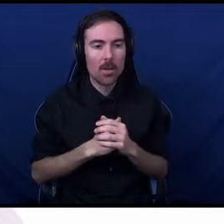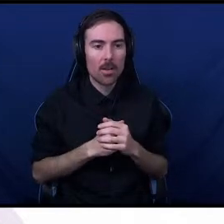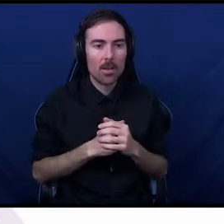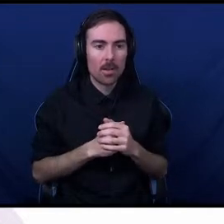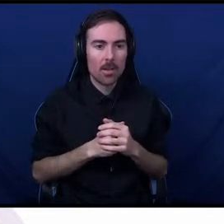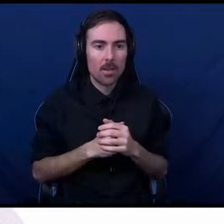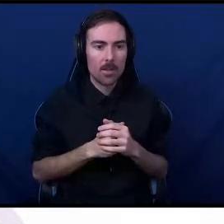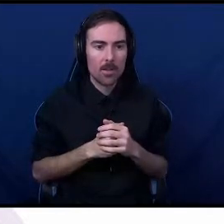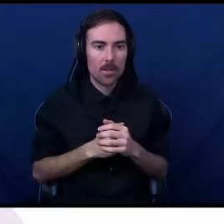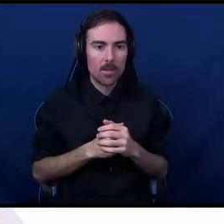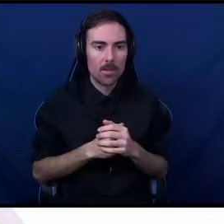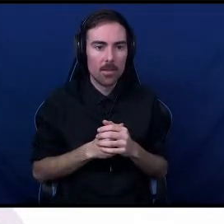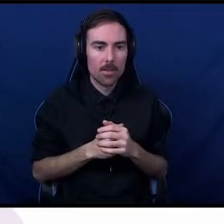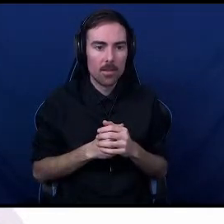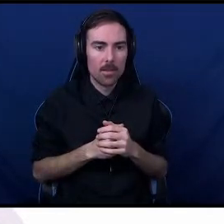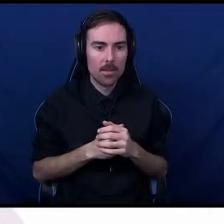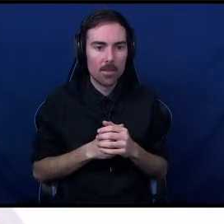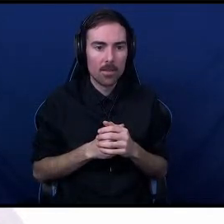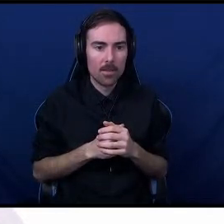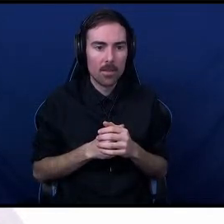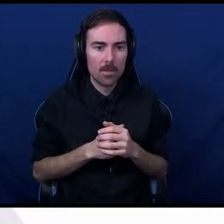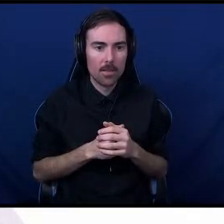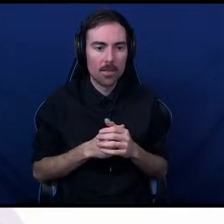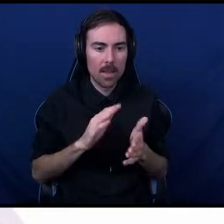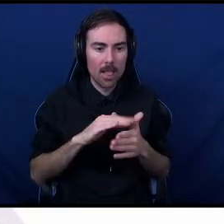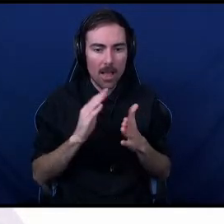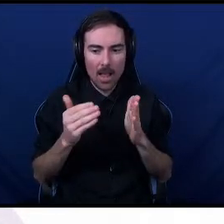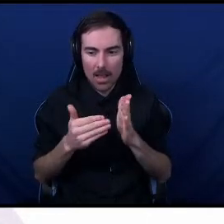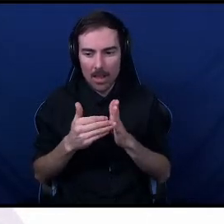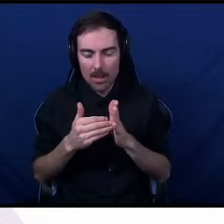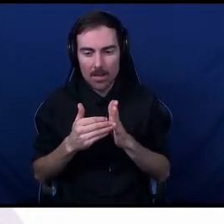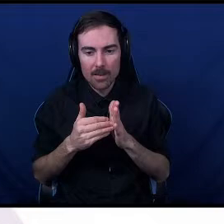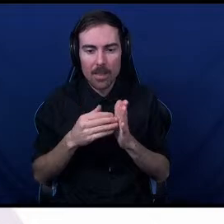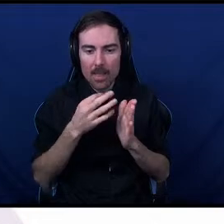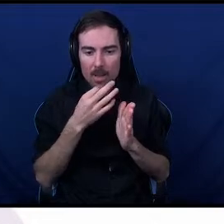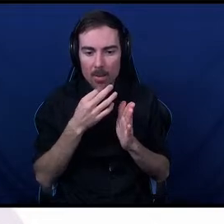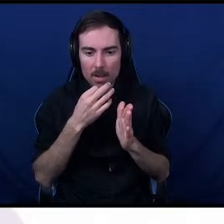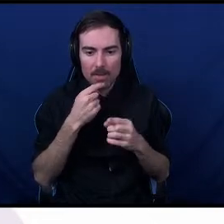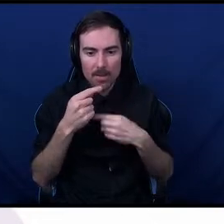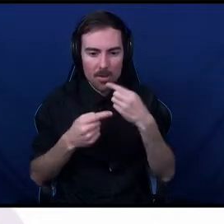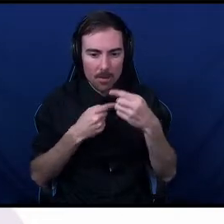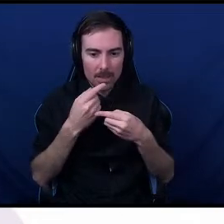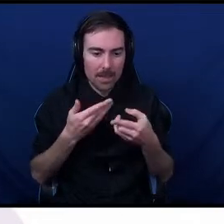the last metre delivery need that information. So there's a whole, like, that's a good example of how